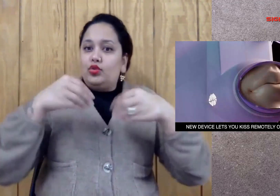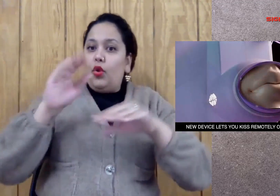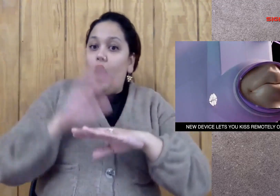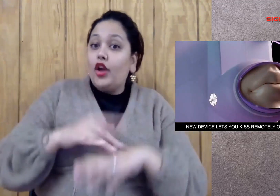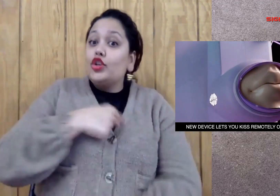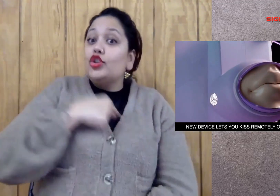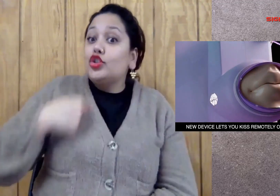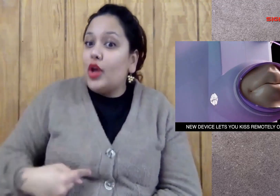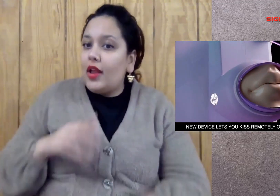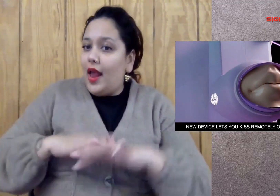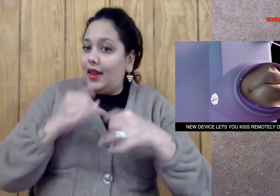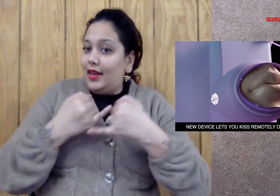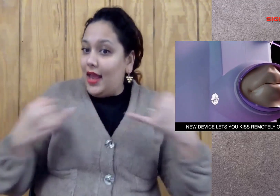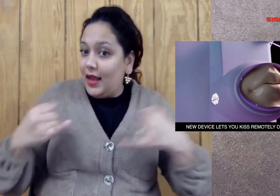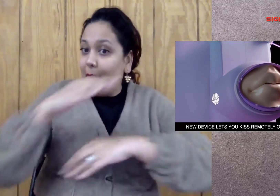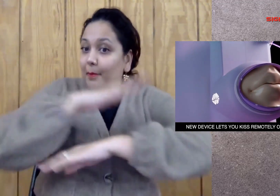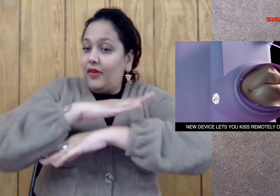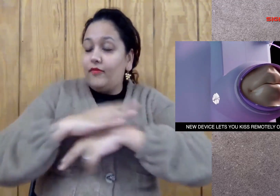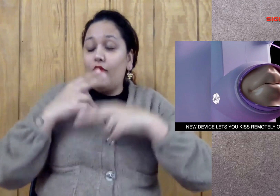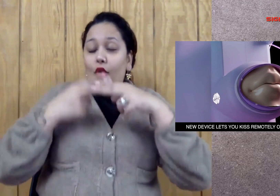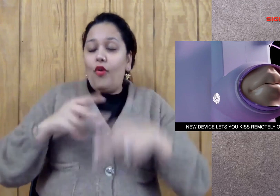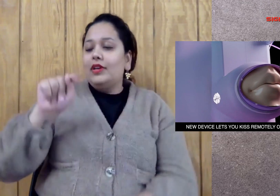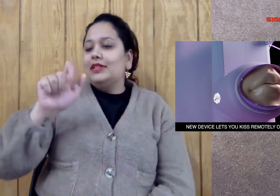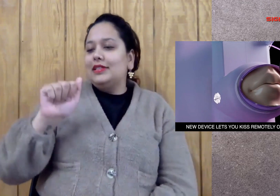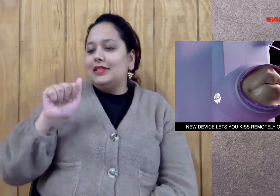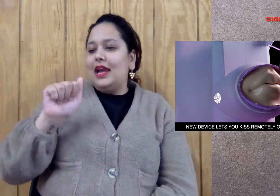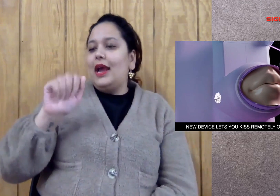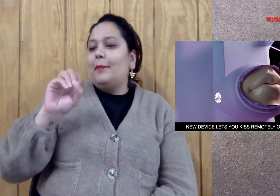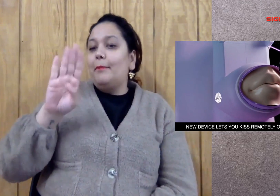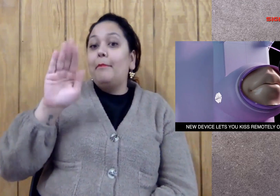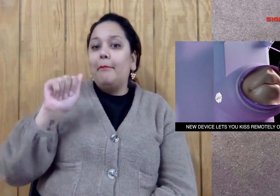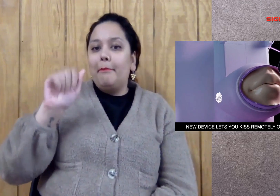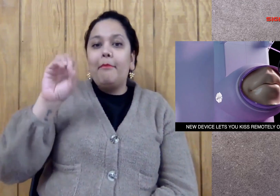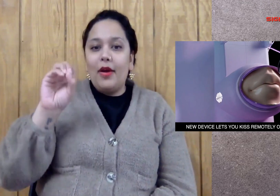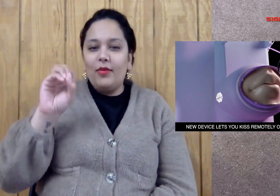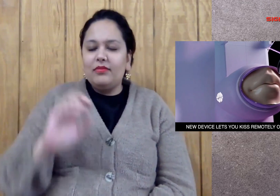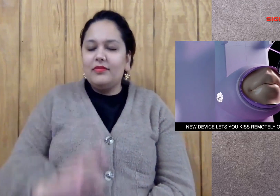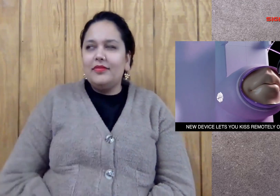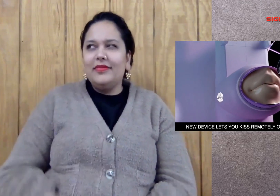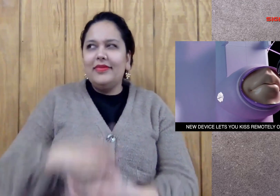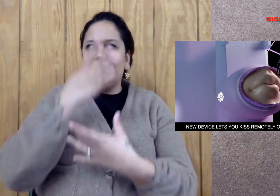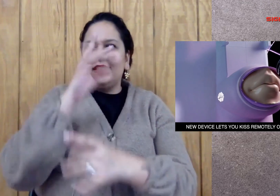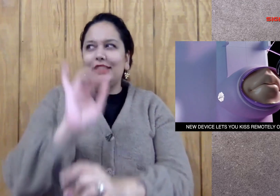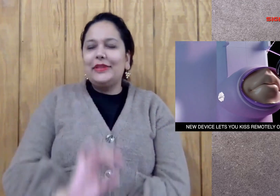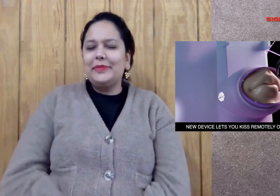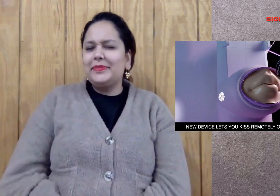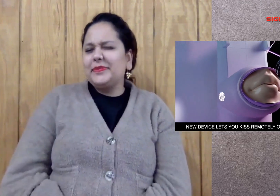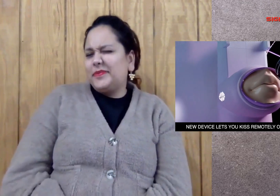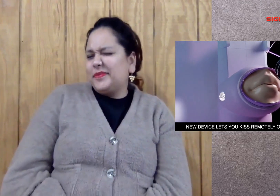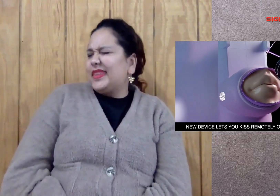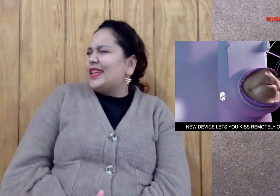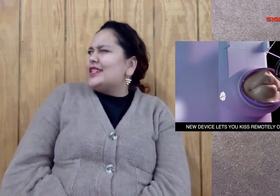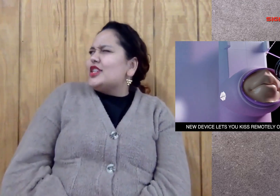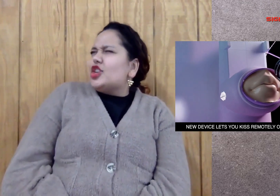The device is being sold on the Chinese online platform taobao. interesting